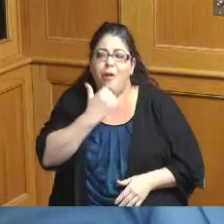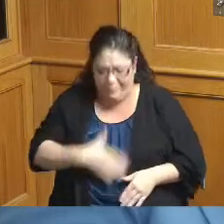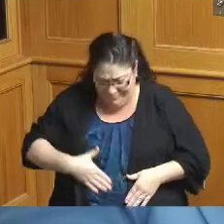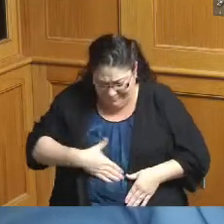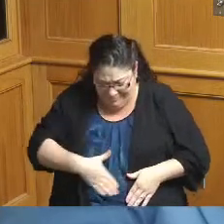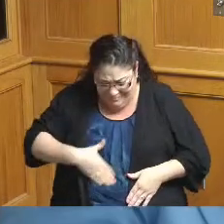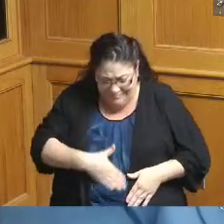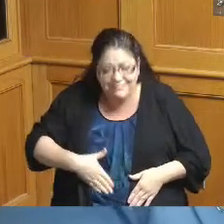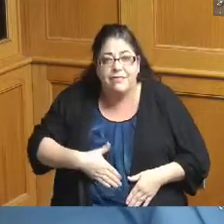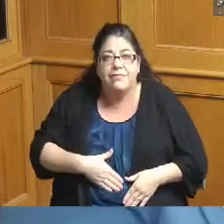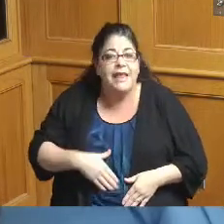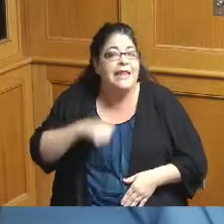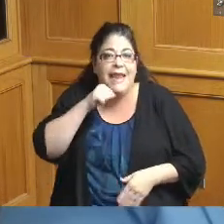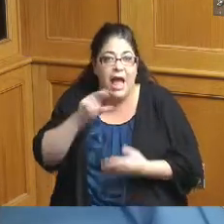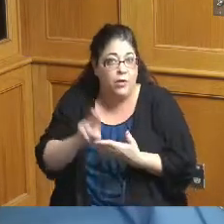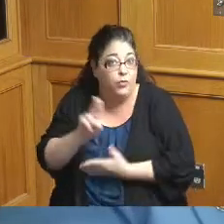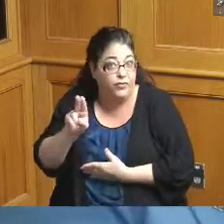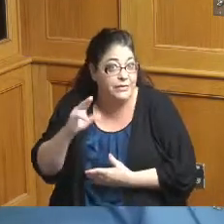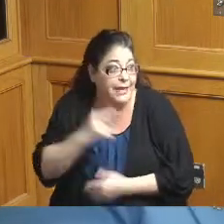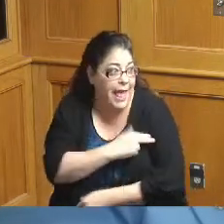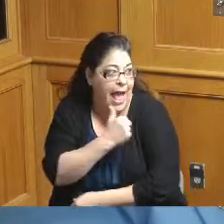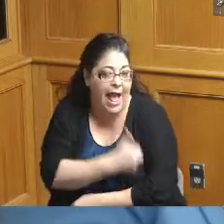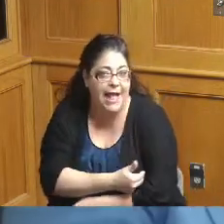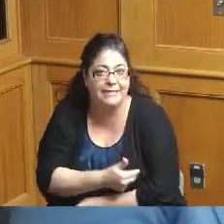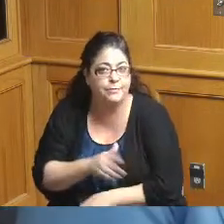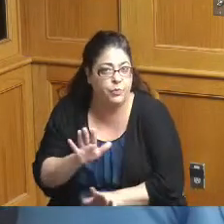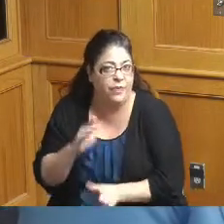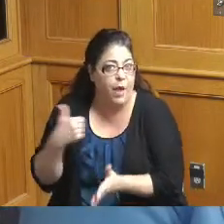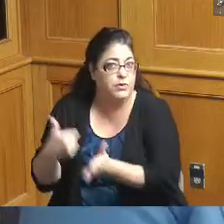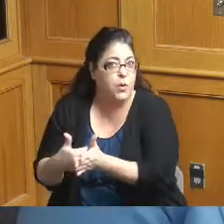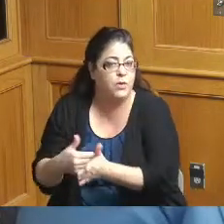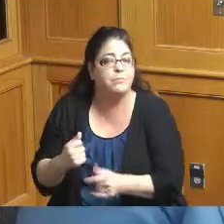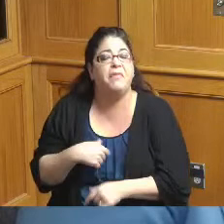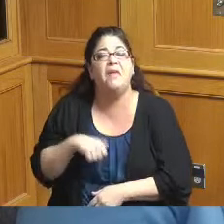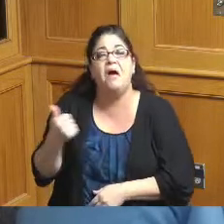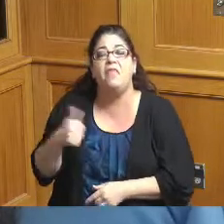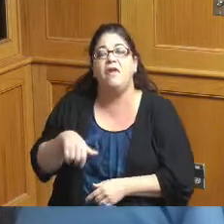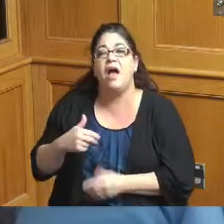Hospital not University hospital because it was closer to him was told that he couldn't come there